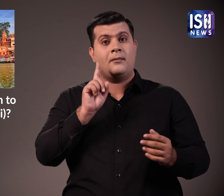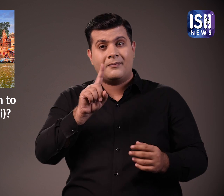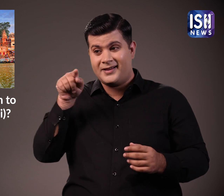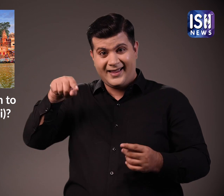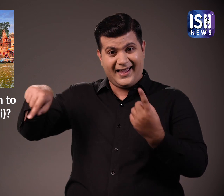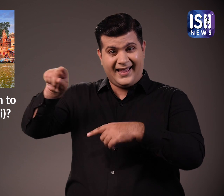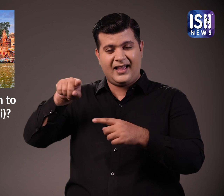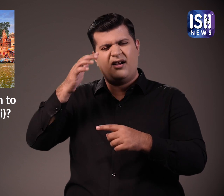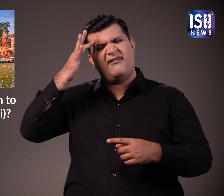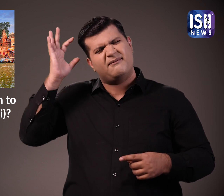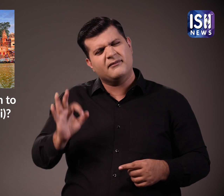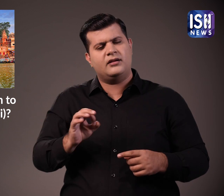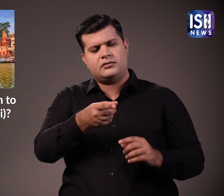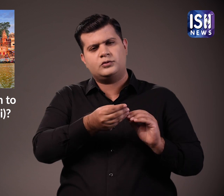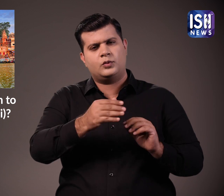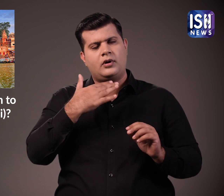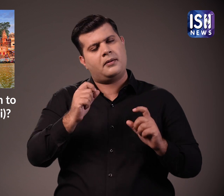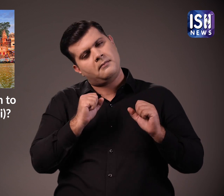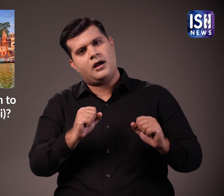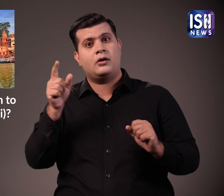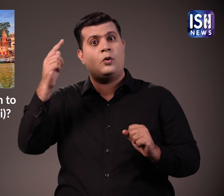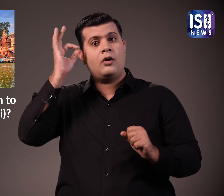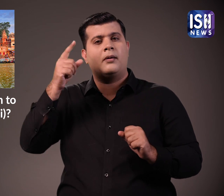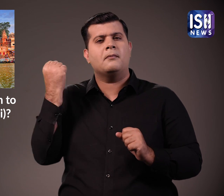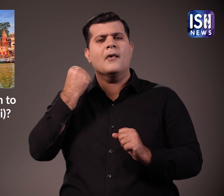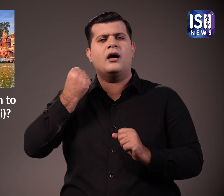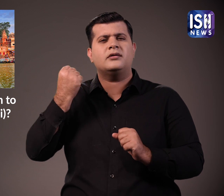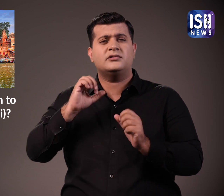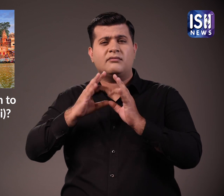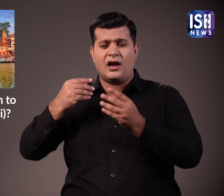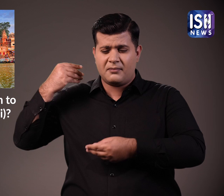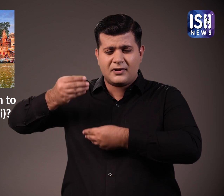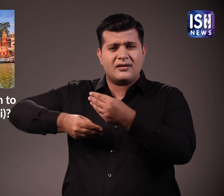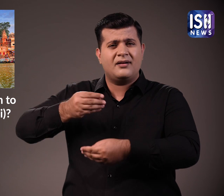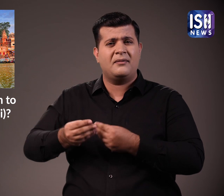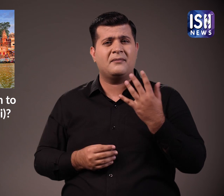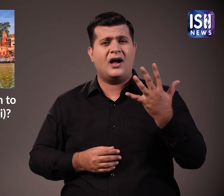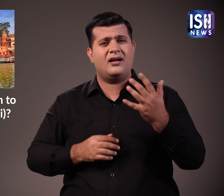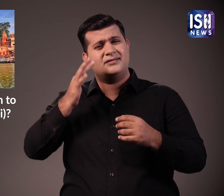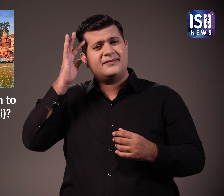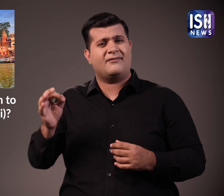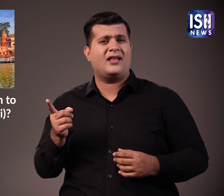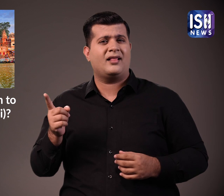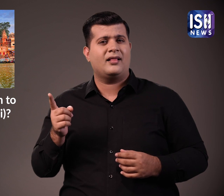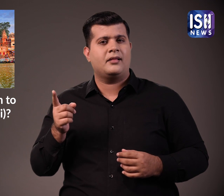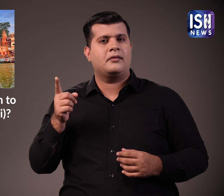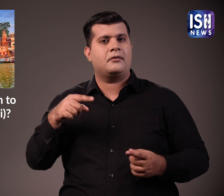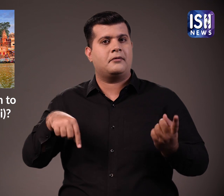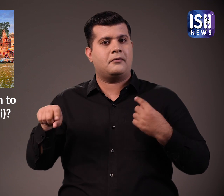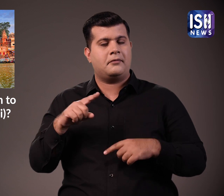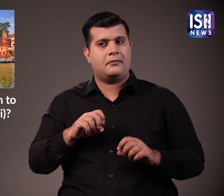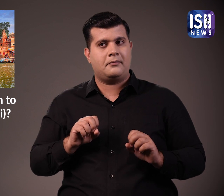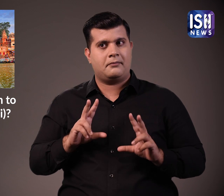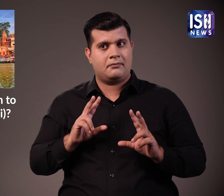With the experience of five generations, the owners of Mukti Bhavan can accurately identify those nearing death. Interesting!